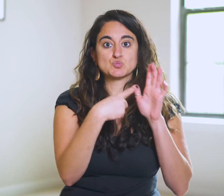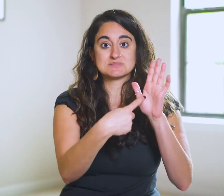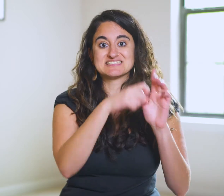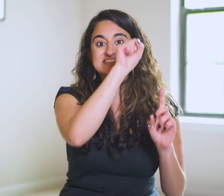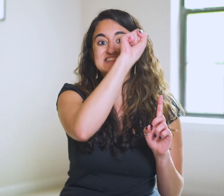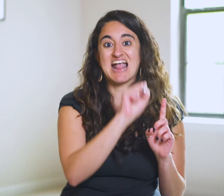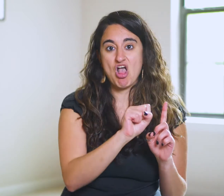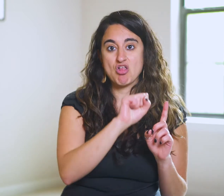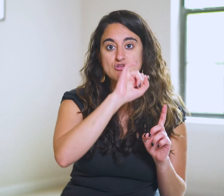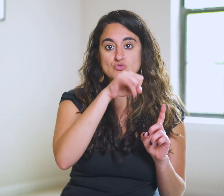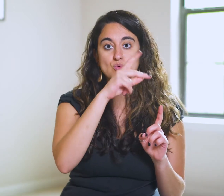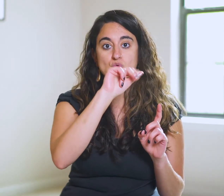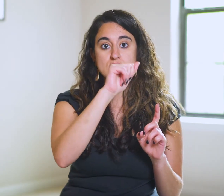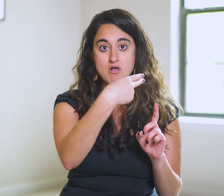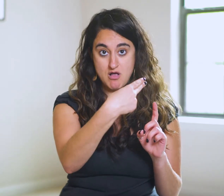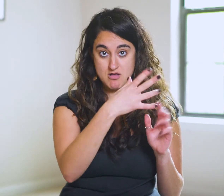to represent Southern Judah,